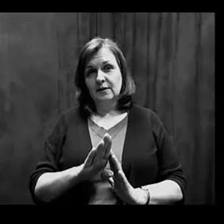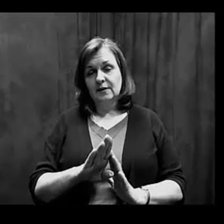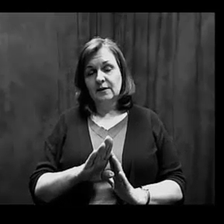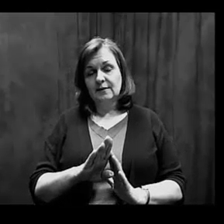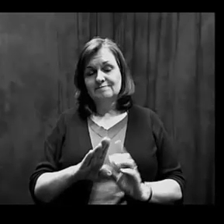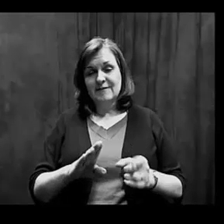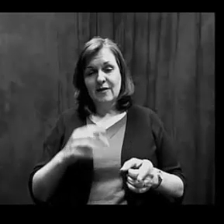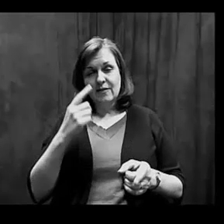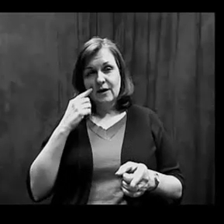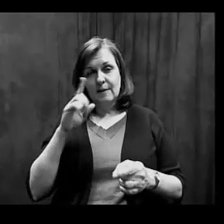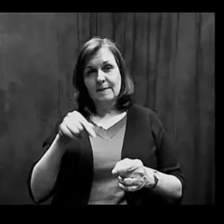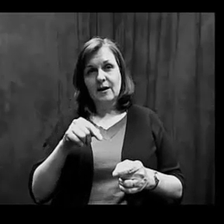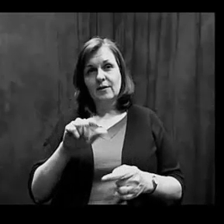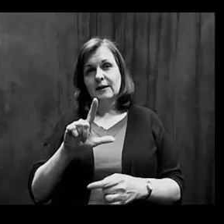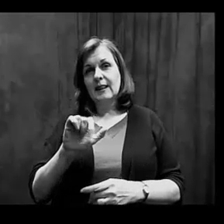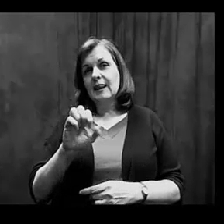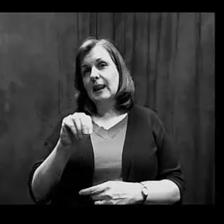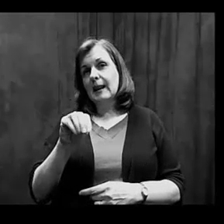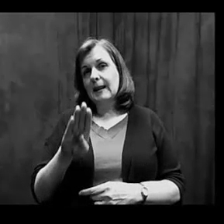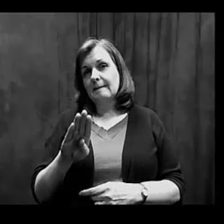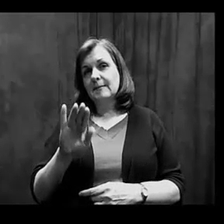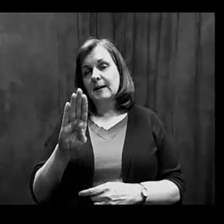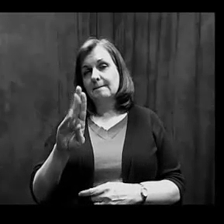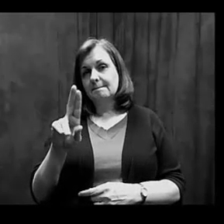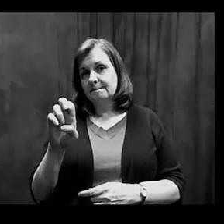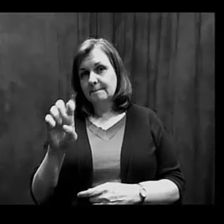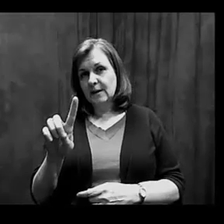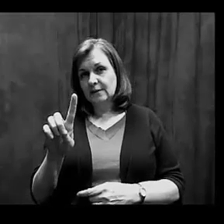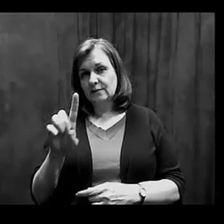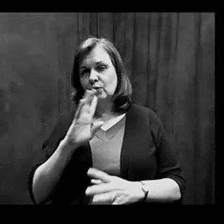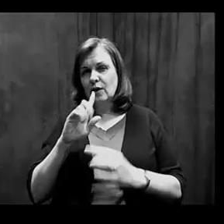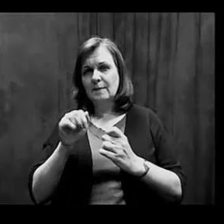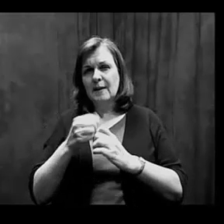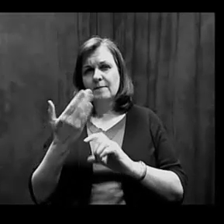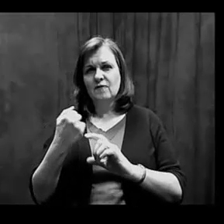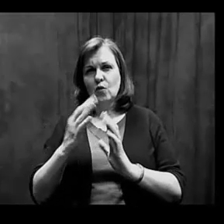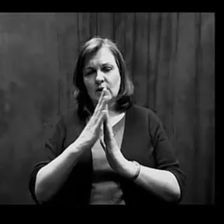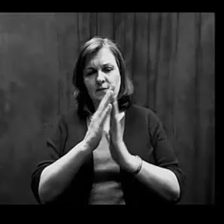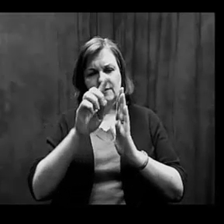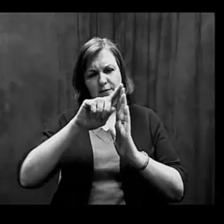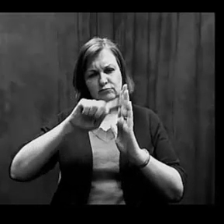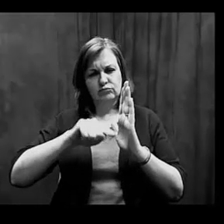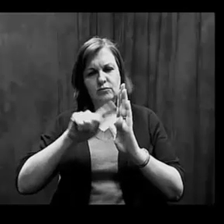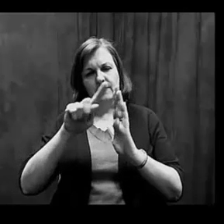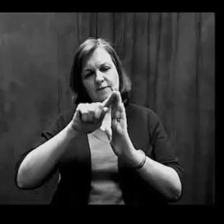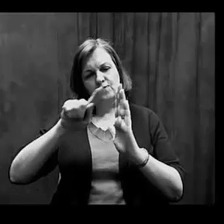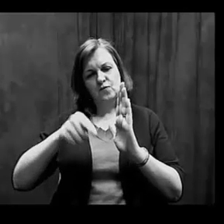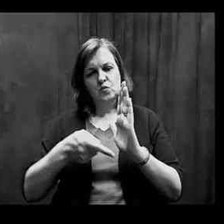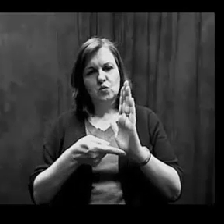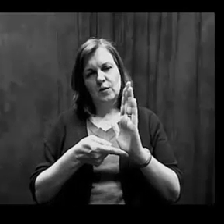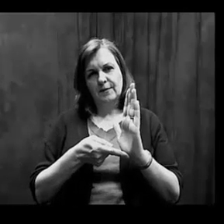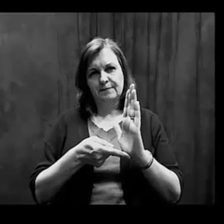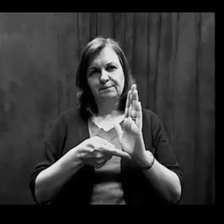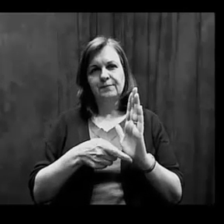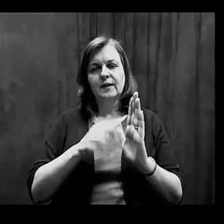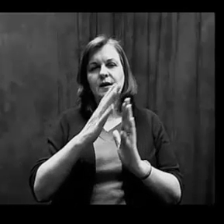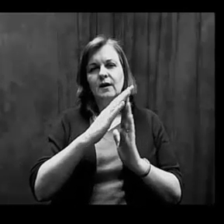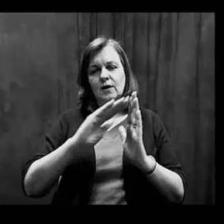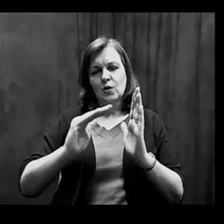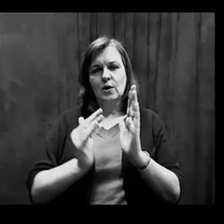we can start to think about this limb bud idea before that we've talked about in other videos